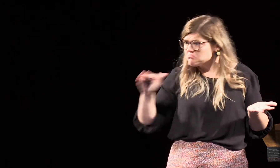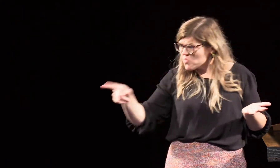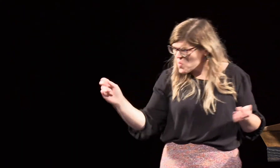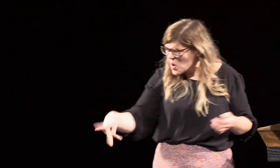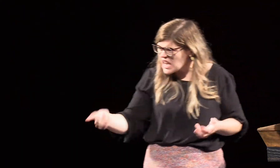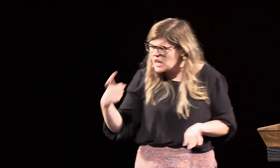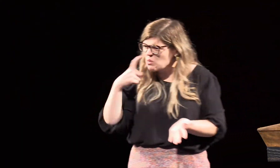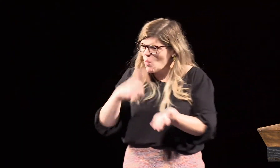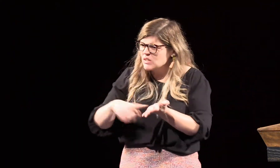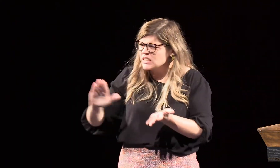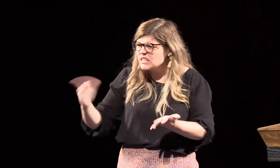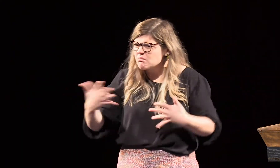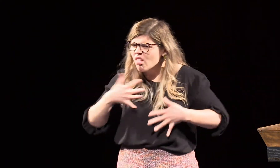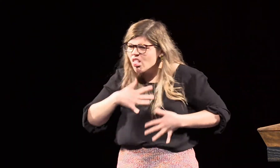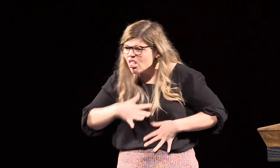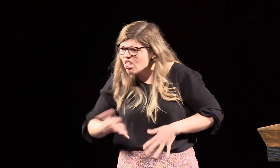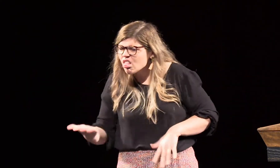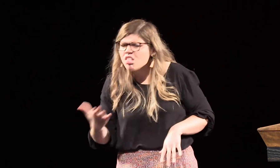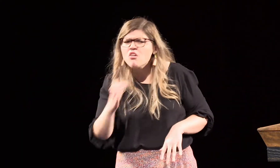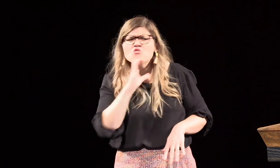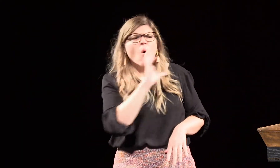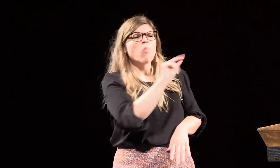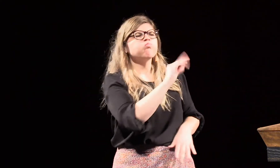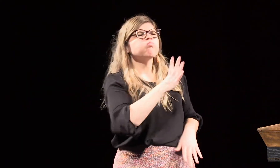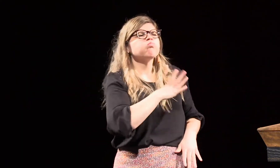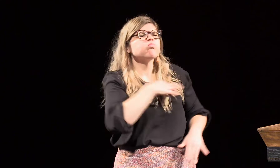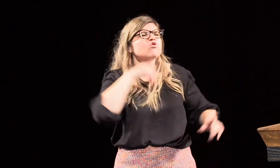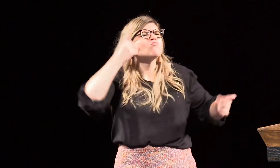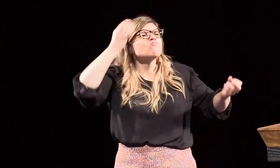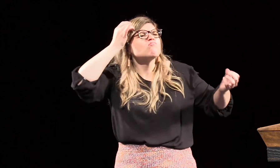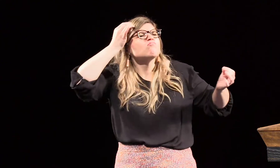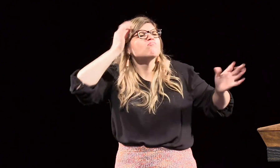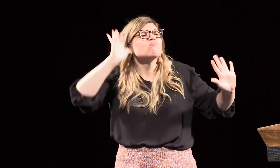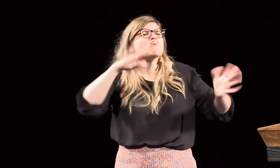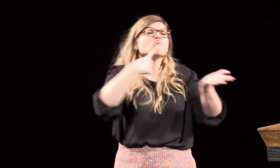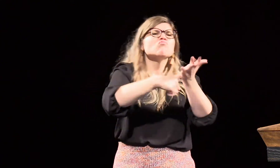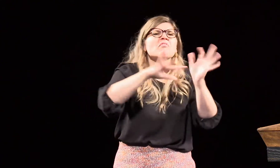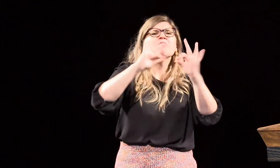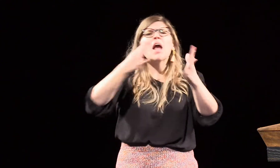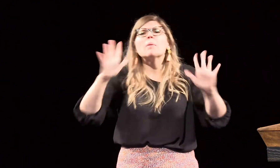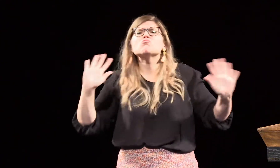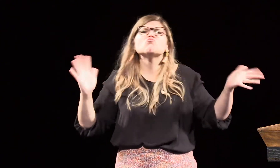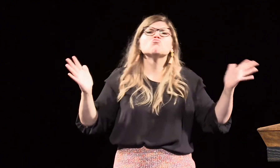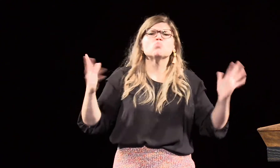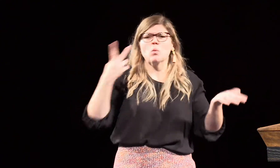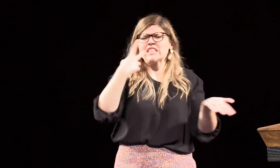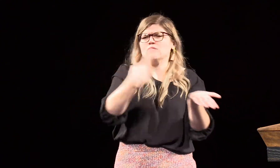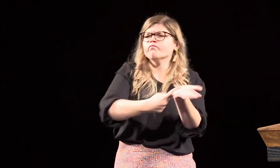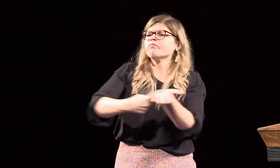And at this point, you can see Frances ask Carlin, "Are you OK? You seem a bit down." And he says, "Oh, no. I'm just thinking about my family."